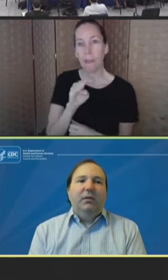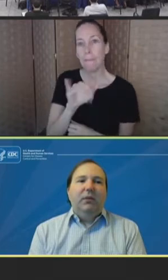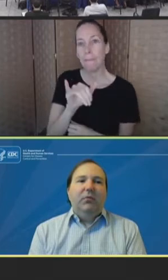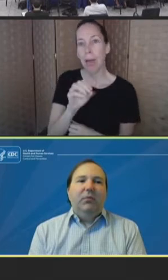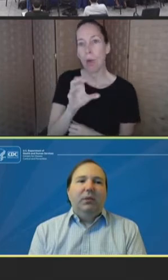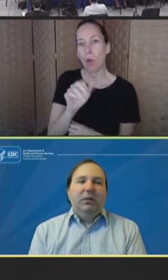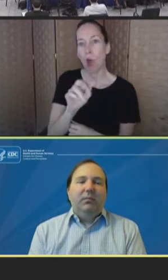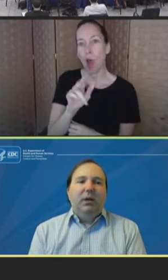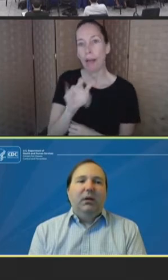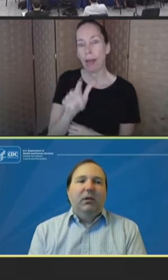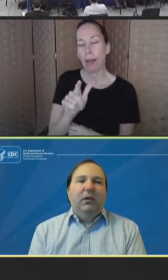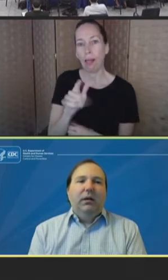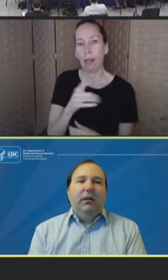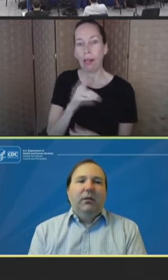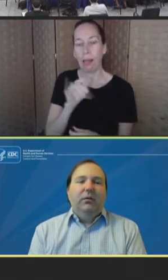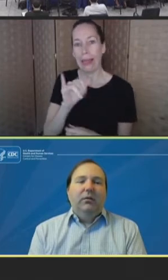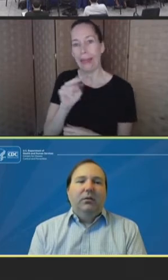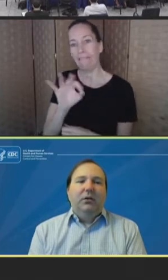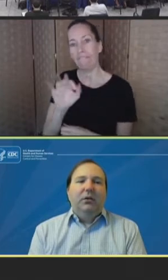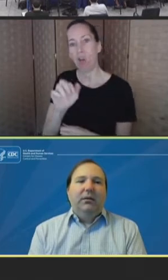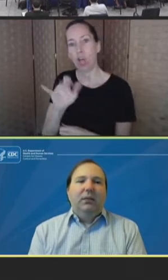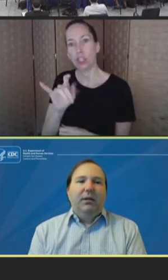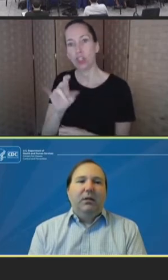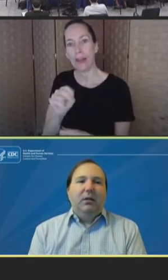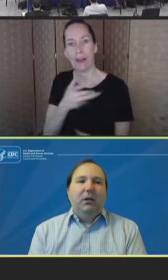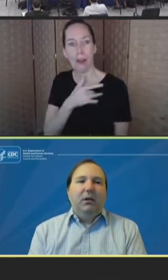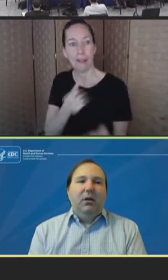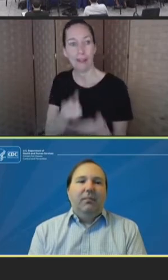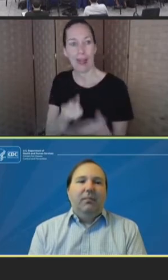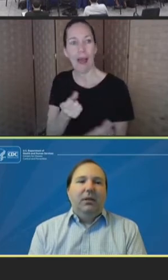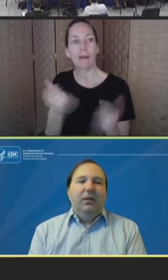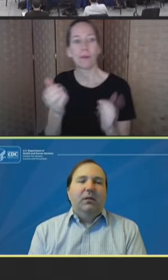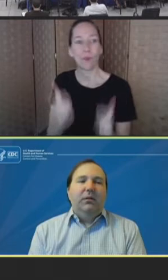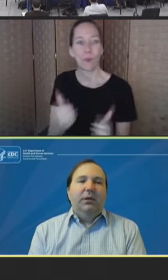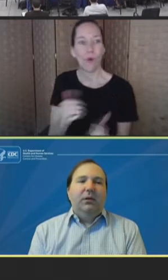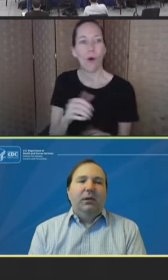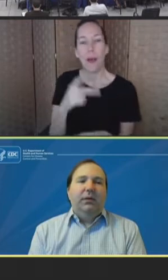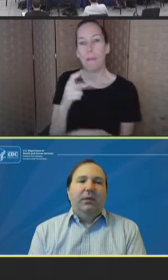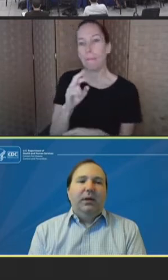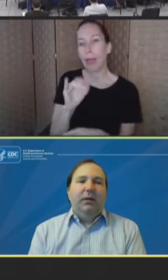and venous thromboembolism, again, these were selected based on the considerations that FDA